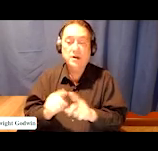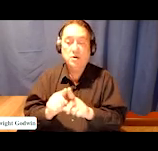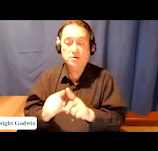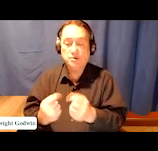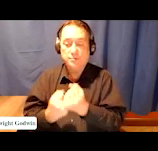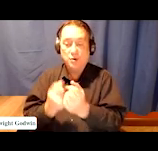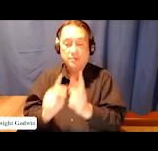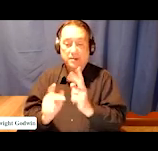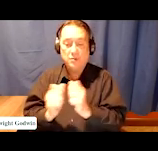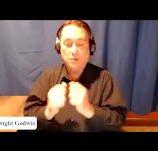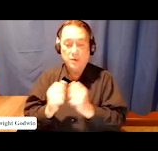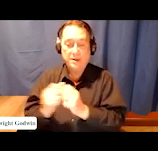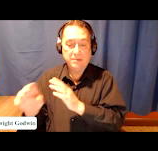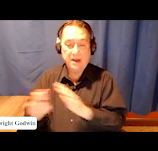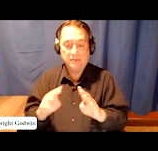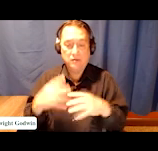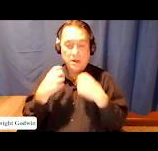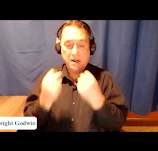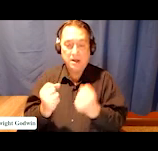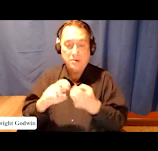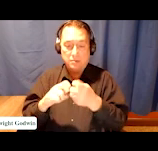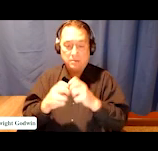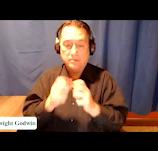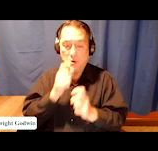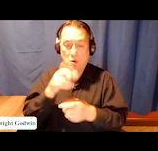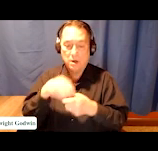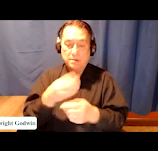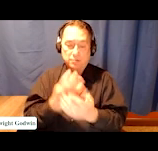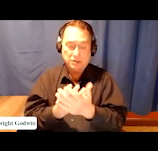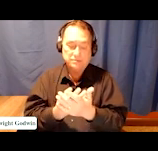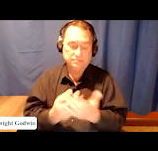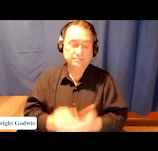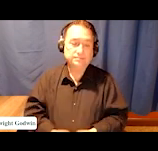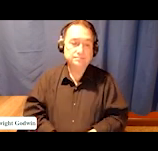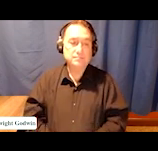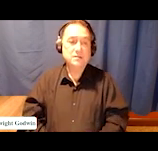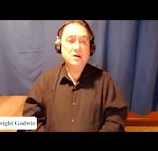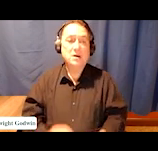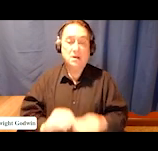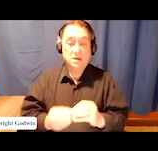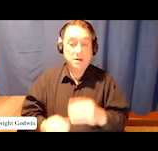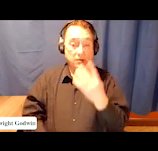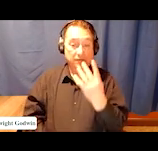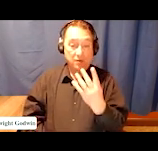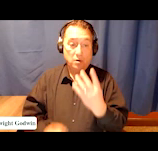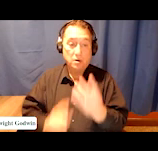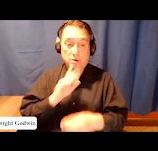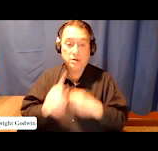behavioral health conditions who are in jail or prison. And Intercept 4, this is where we're talking about reentry.